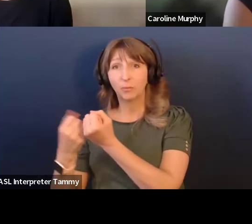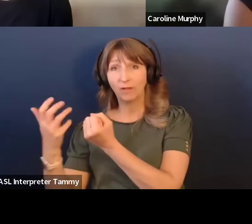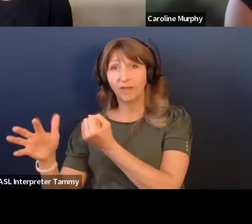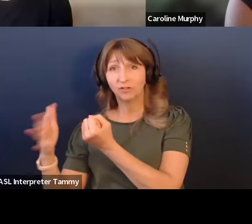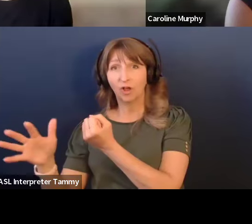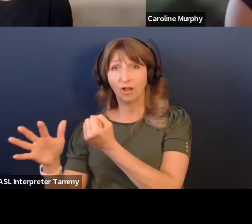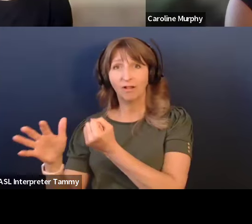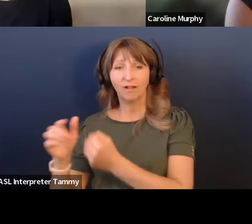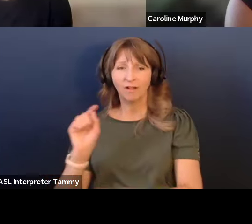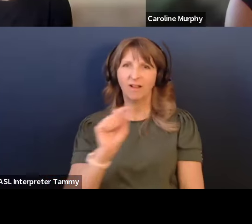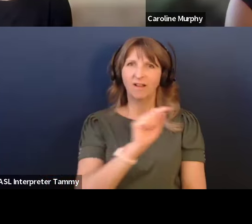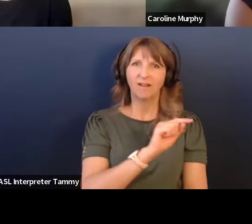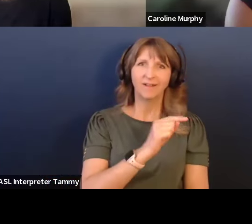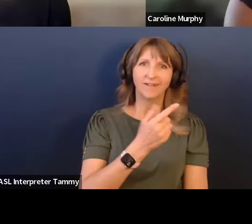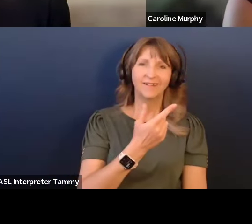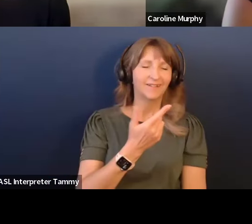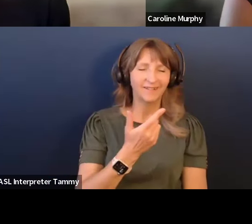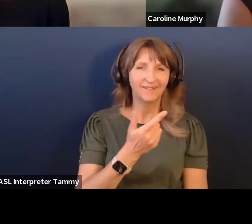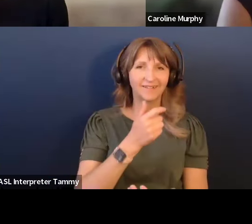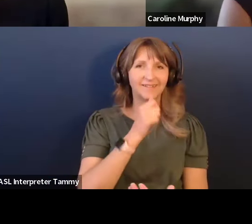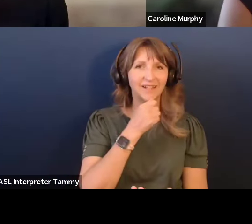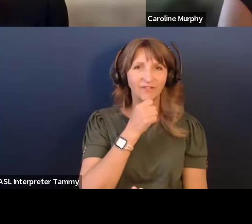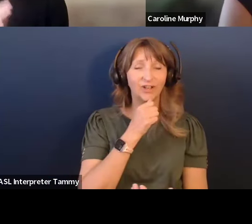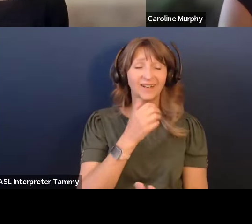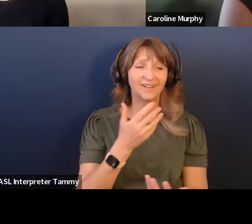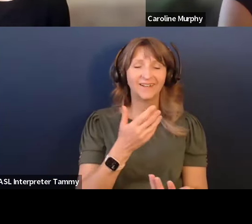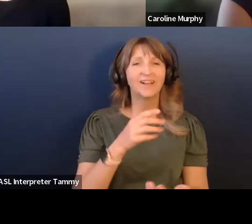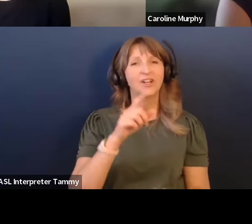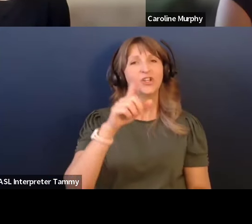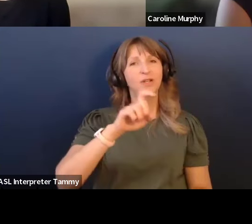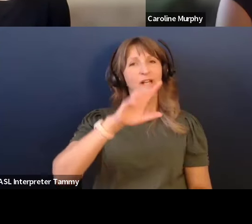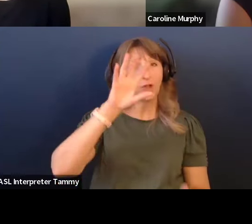a whole person and that's important for anyone serving in those mentor roles to really remember,